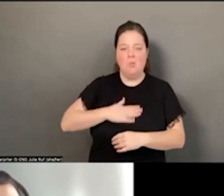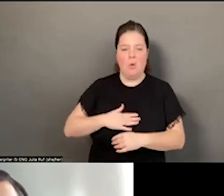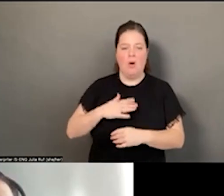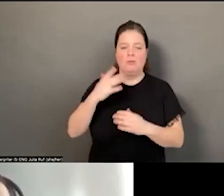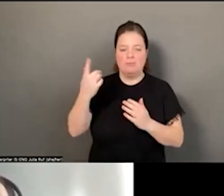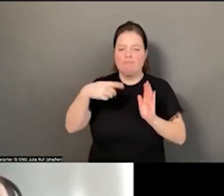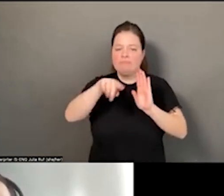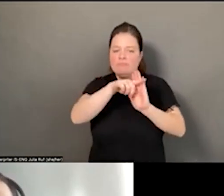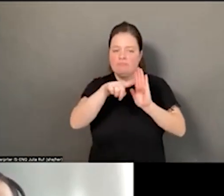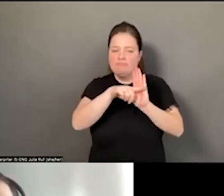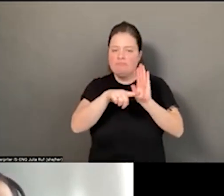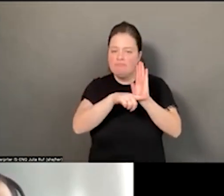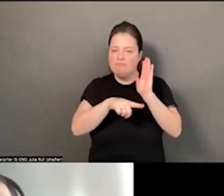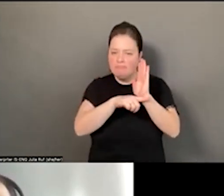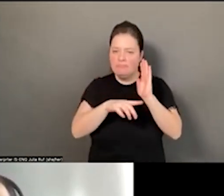This will be published this year,